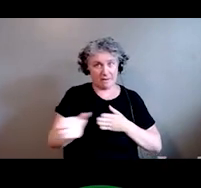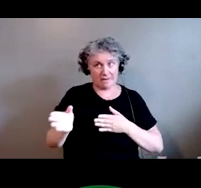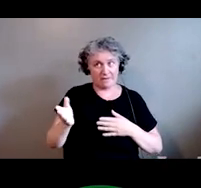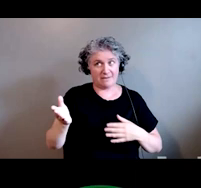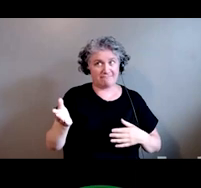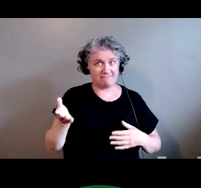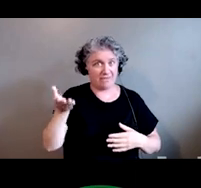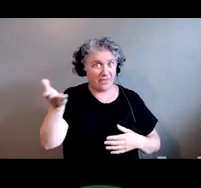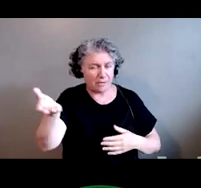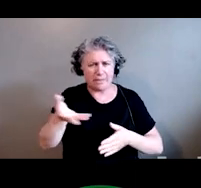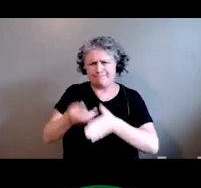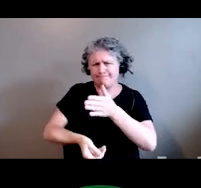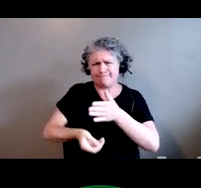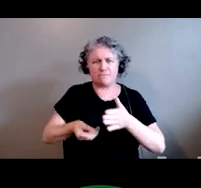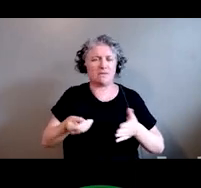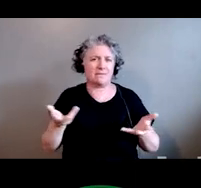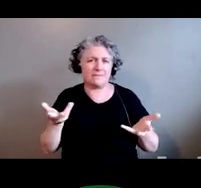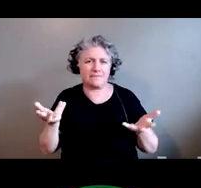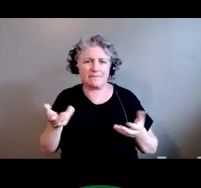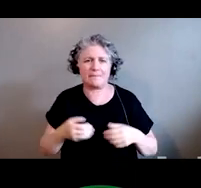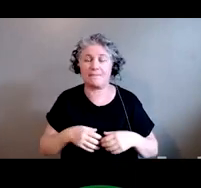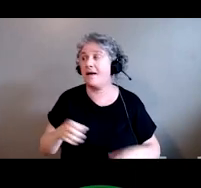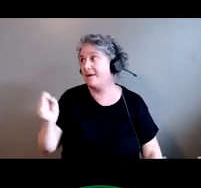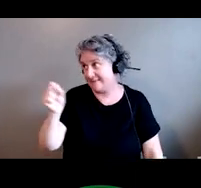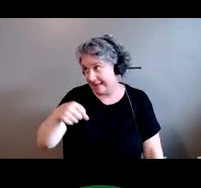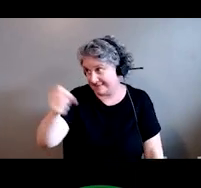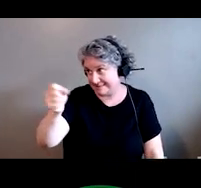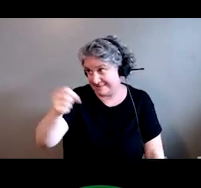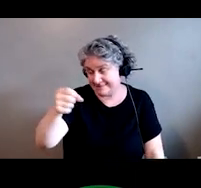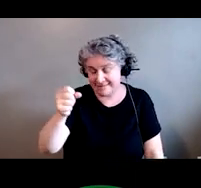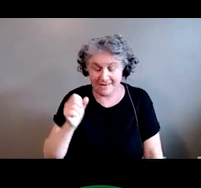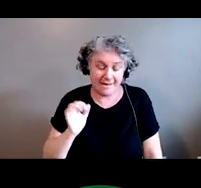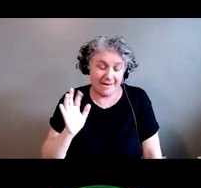Yeah, definitely.